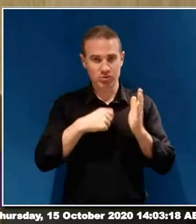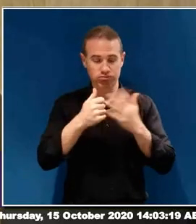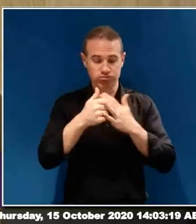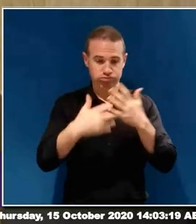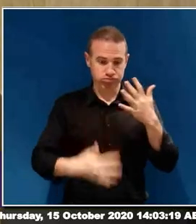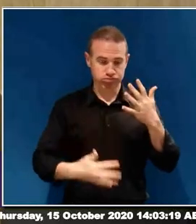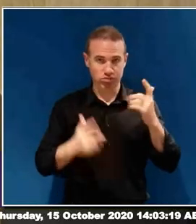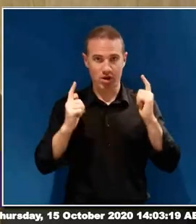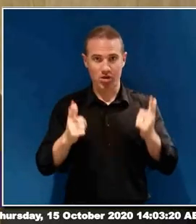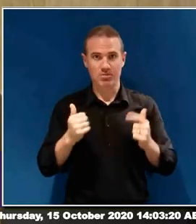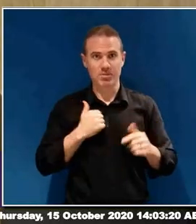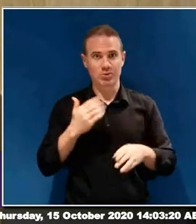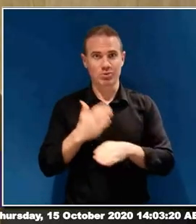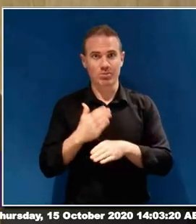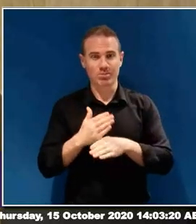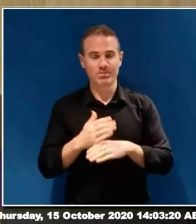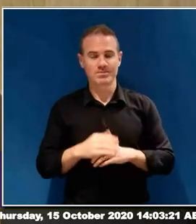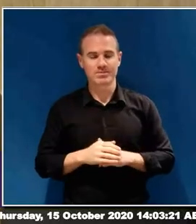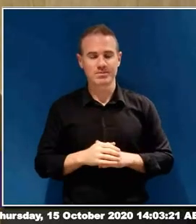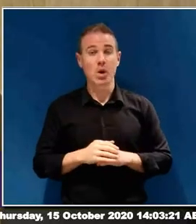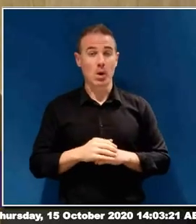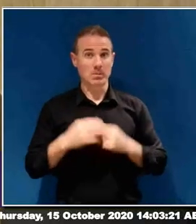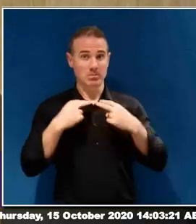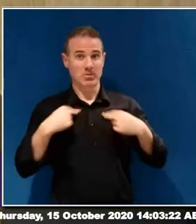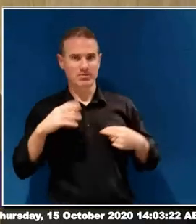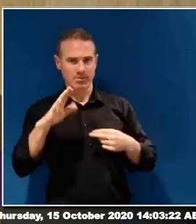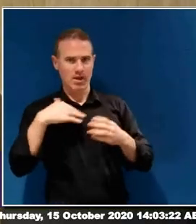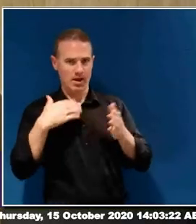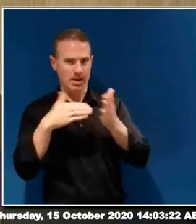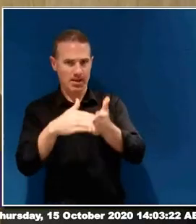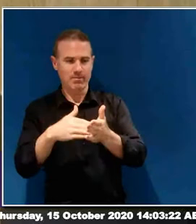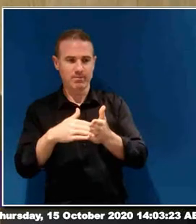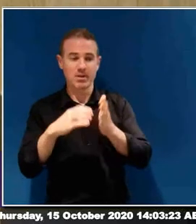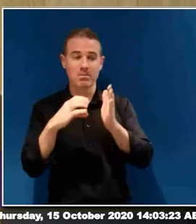At paragraph 10, you also conducted cognitive assessments. Yes.